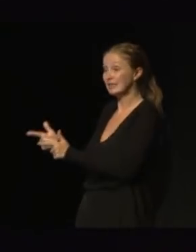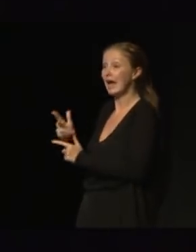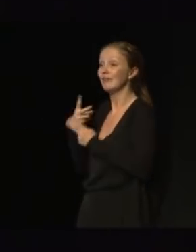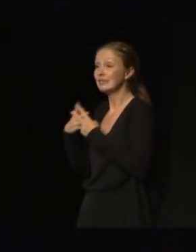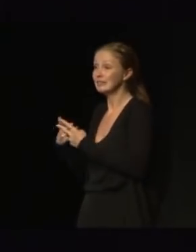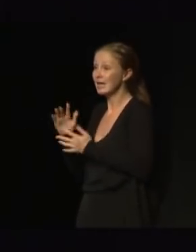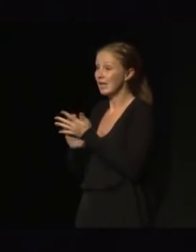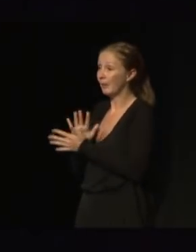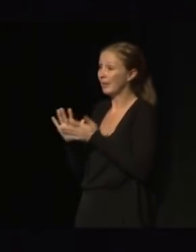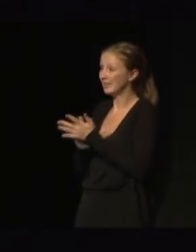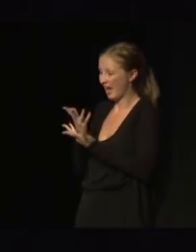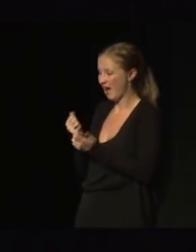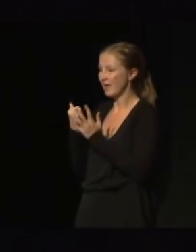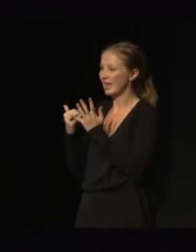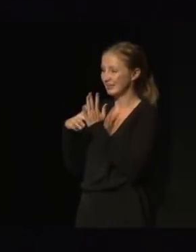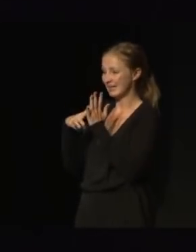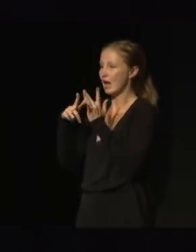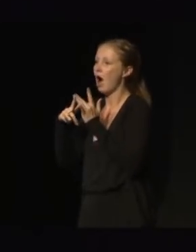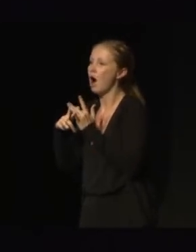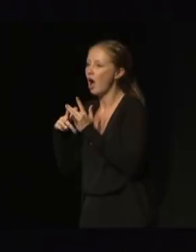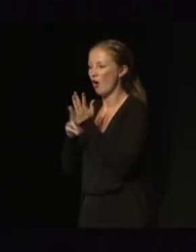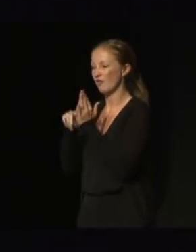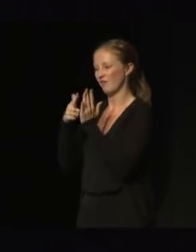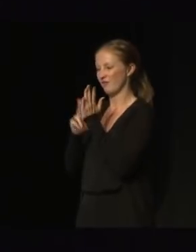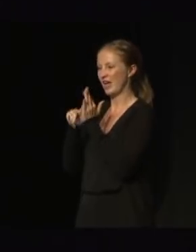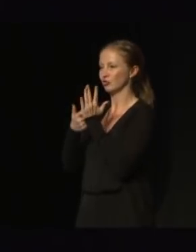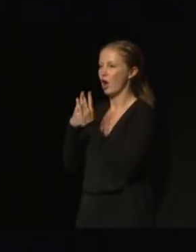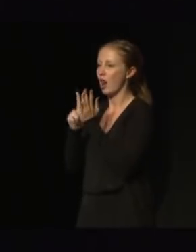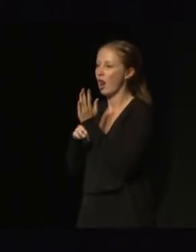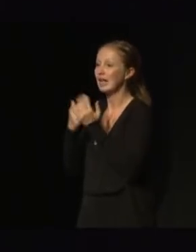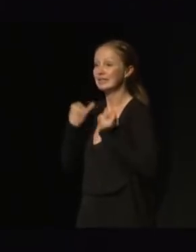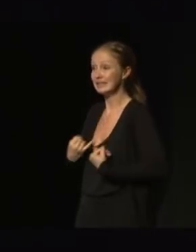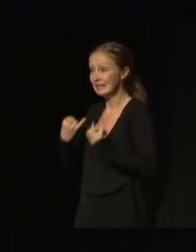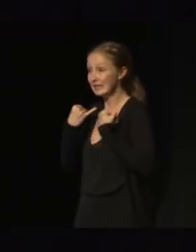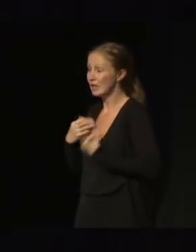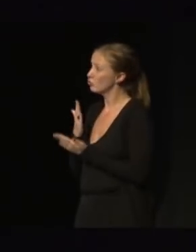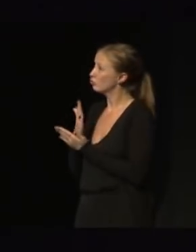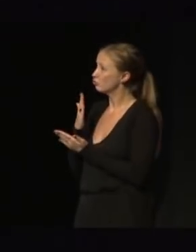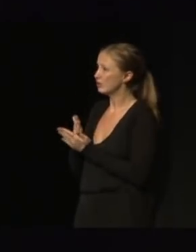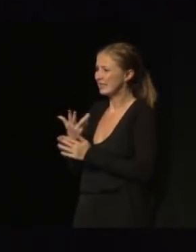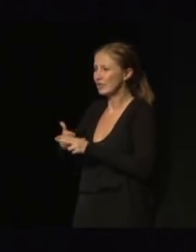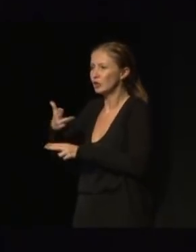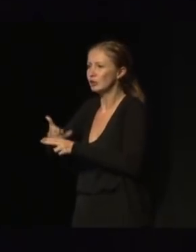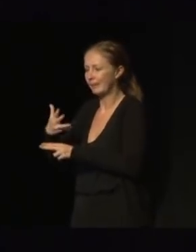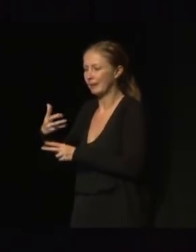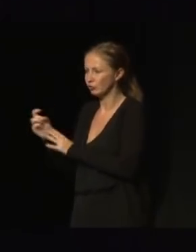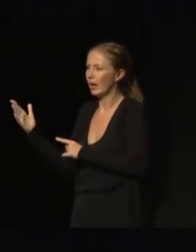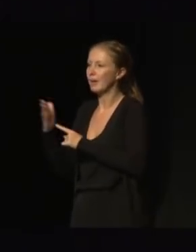So they're making it a much, much more urgent kind of campaign. But while they transform the campaign, and while they make it more urgent,